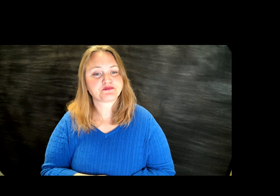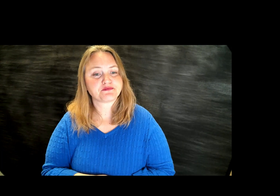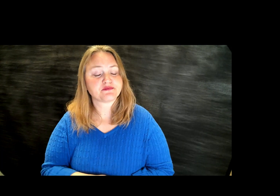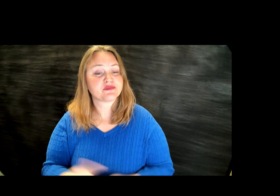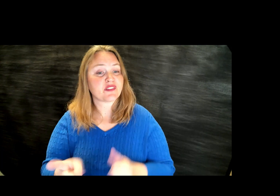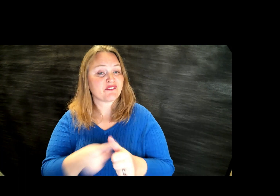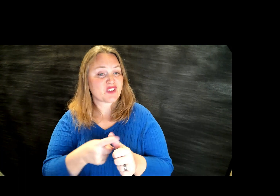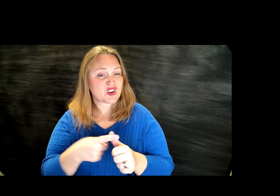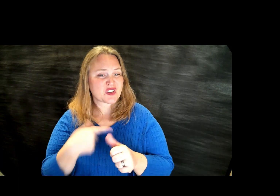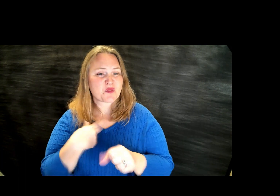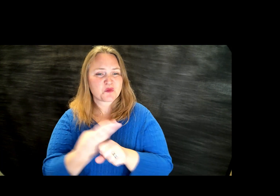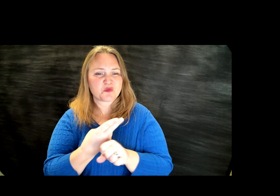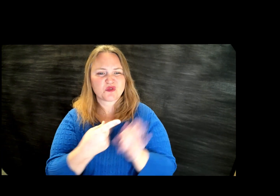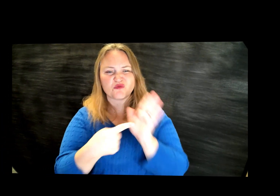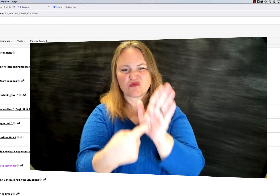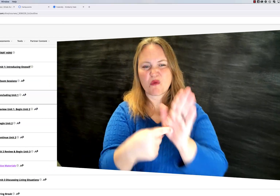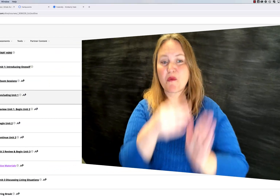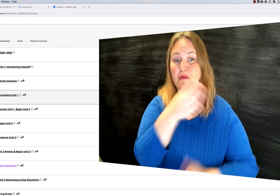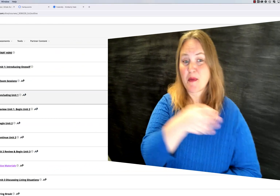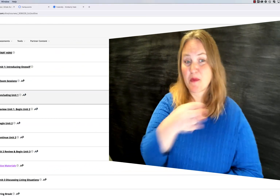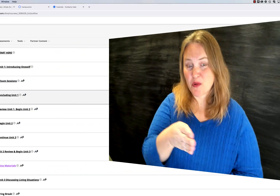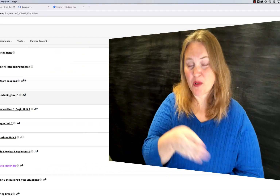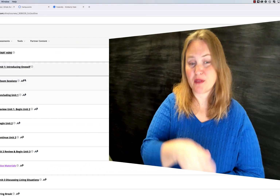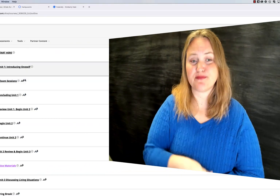First, I wanna head into Blackboard.